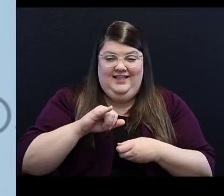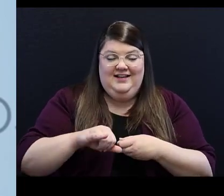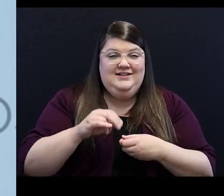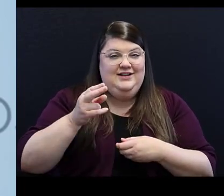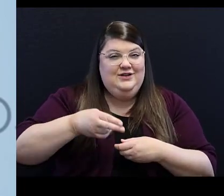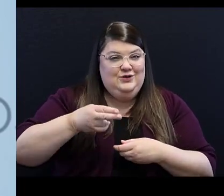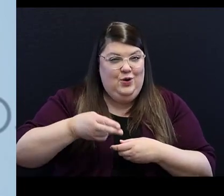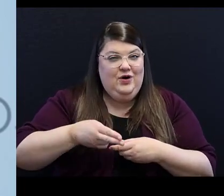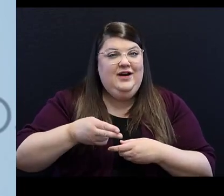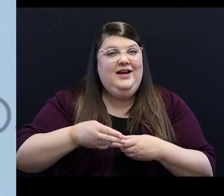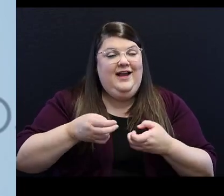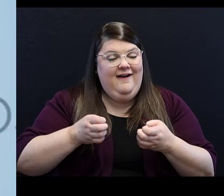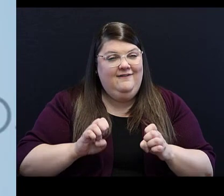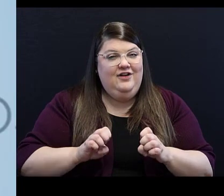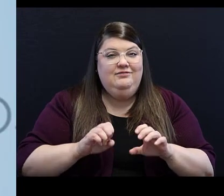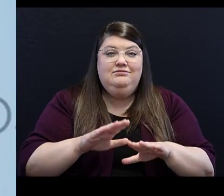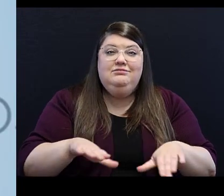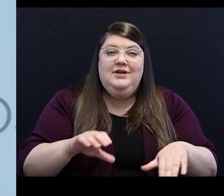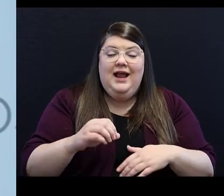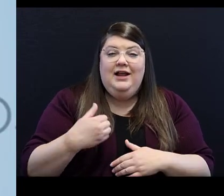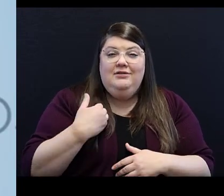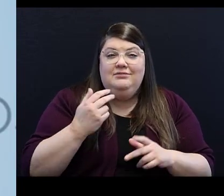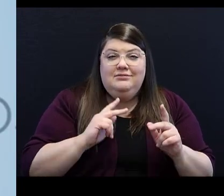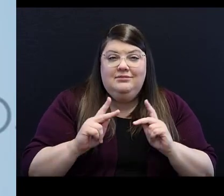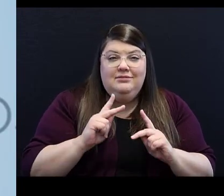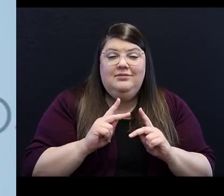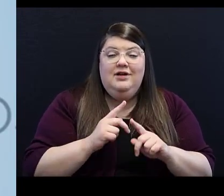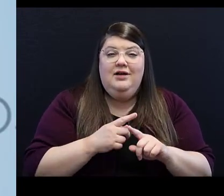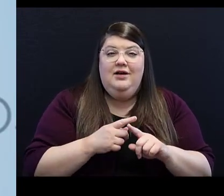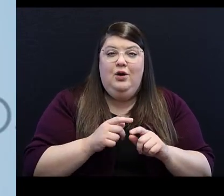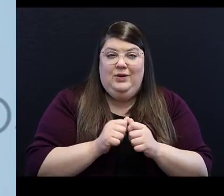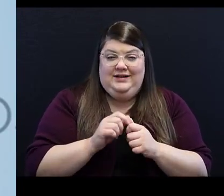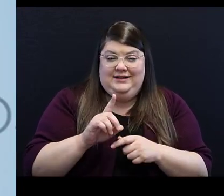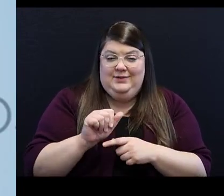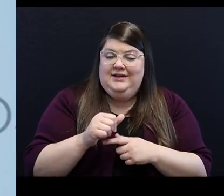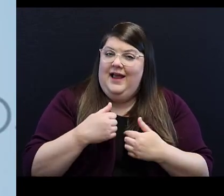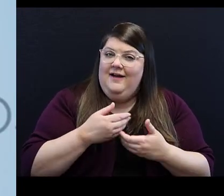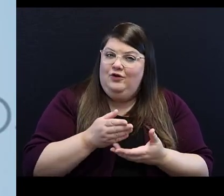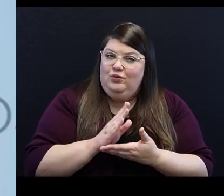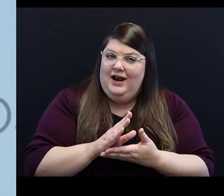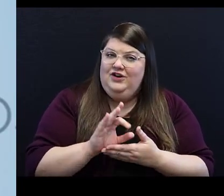Children and youth with disabilities have a right to a free and appropriate public education